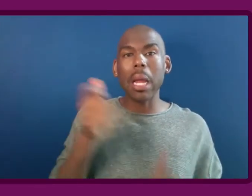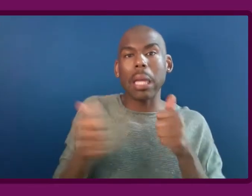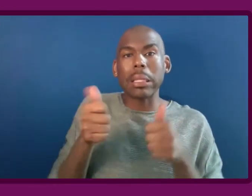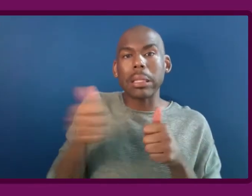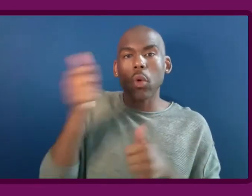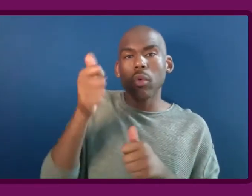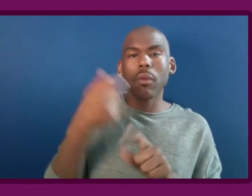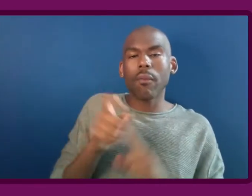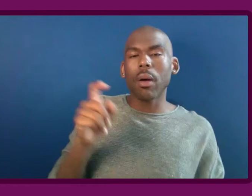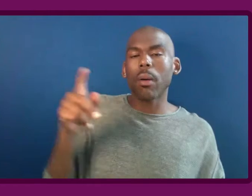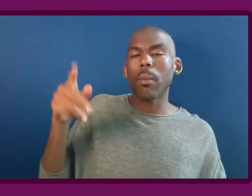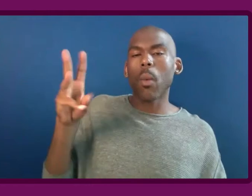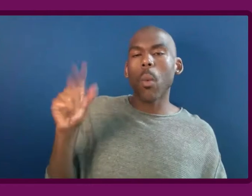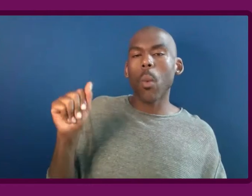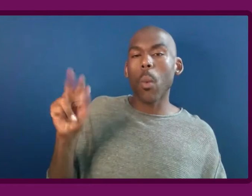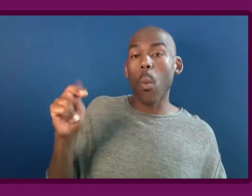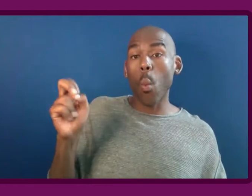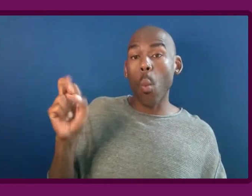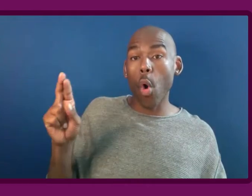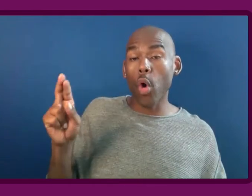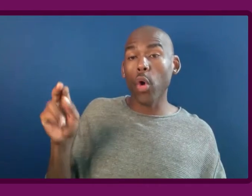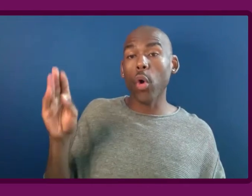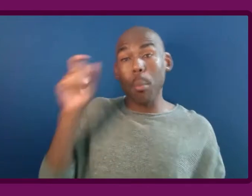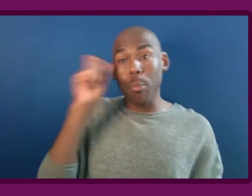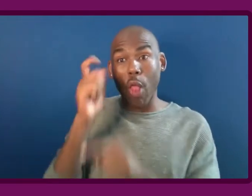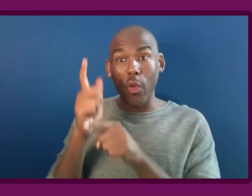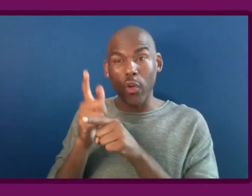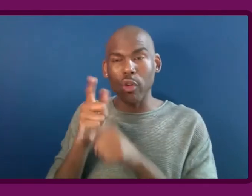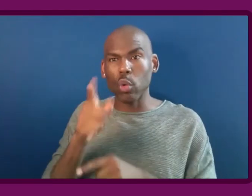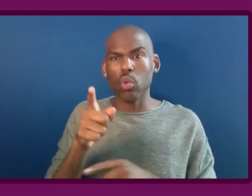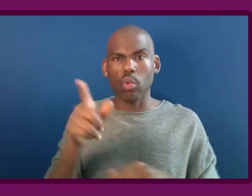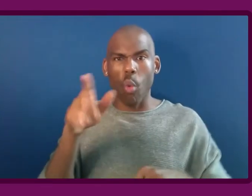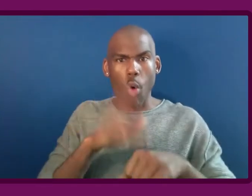Warner Bros. who attended that panel as well, you called out those panelists for